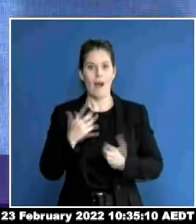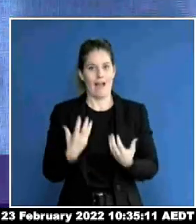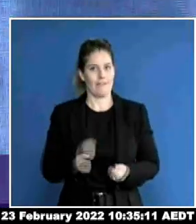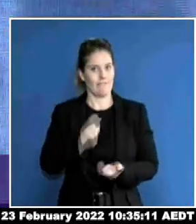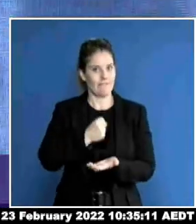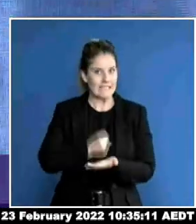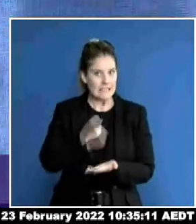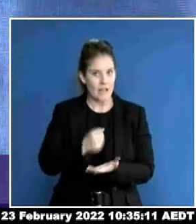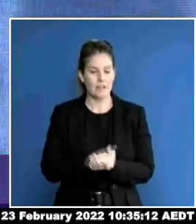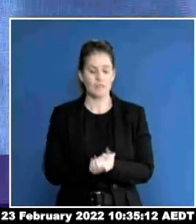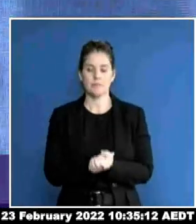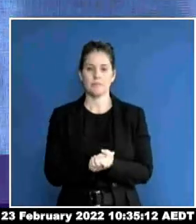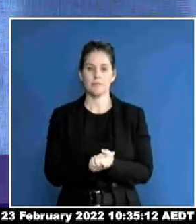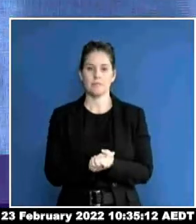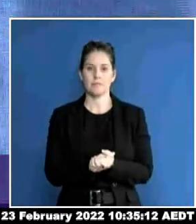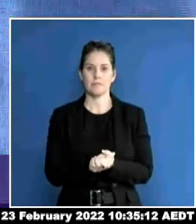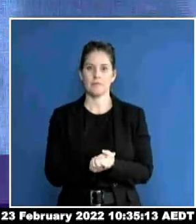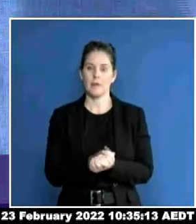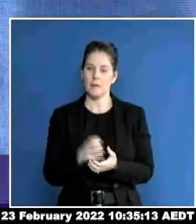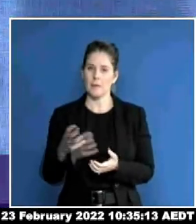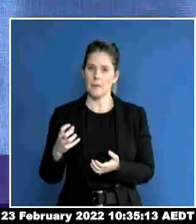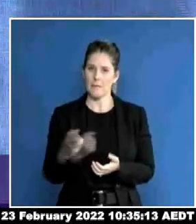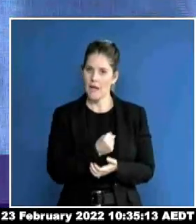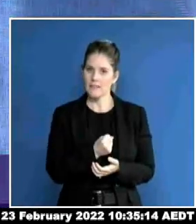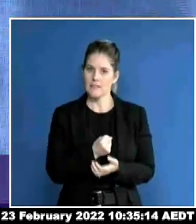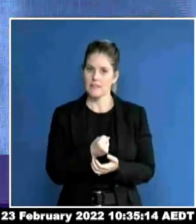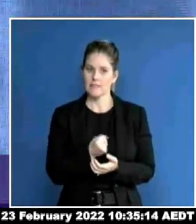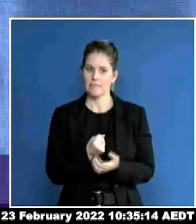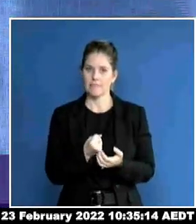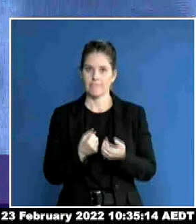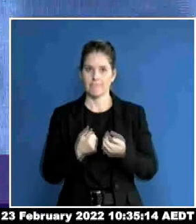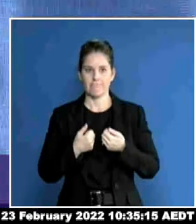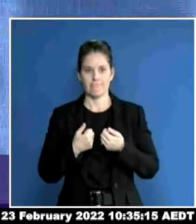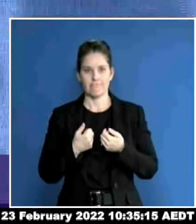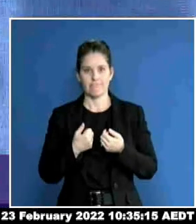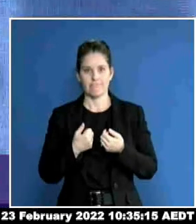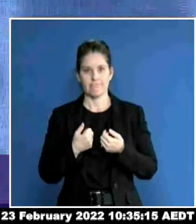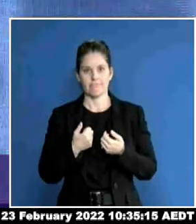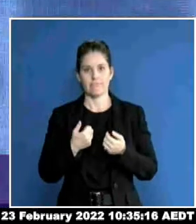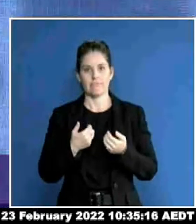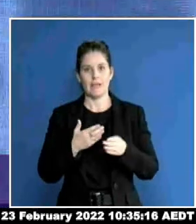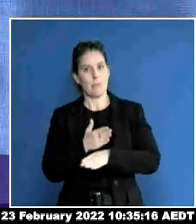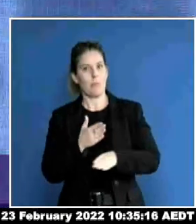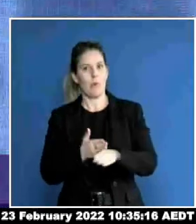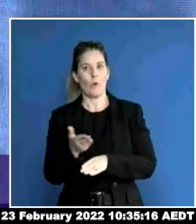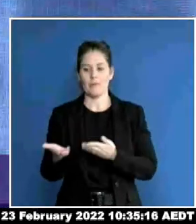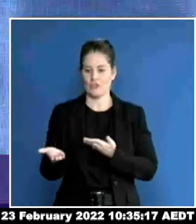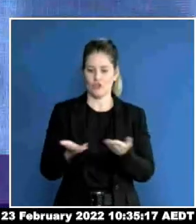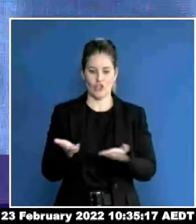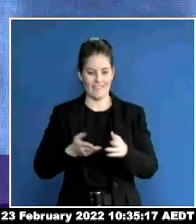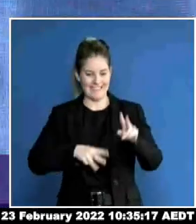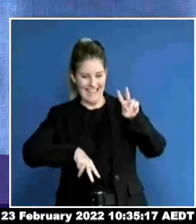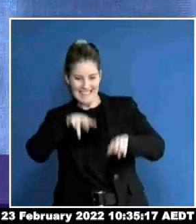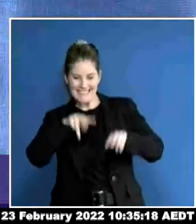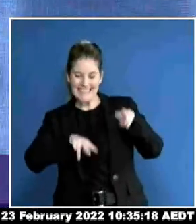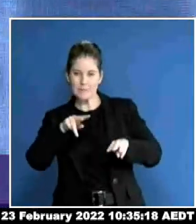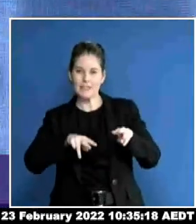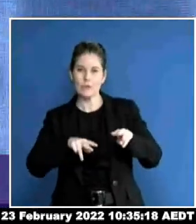valid Employment Services Assessment or Job Capacity Assessment and the person must be